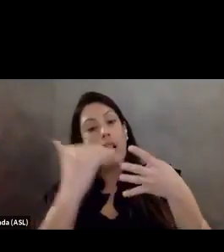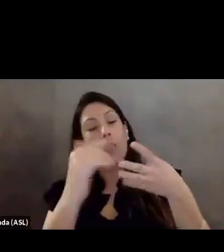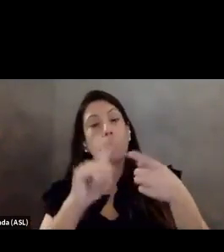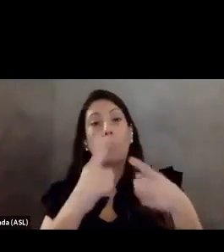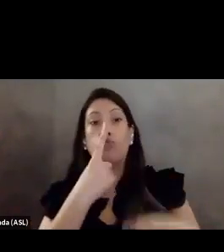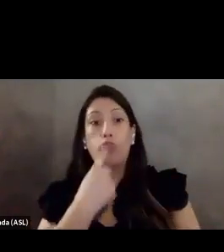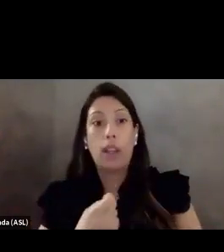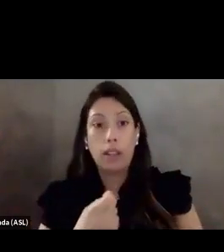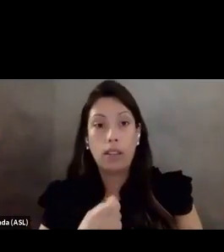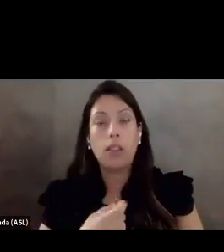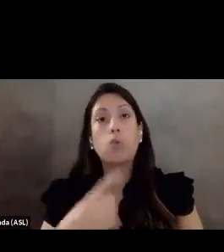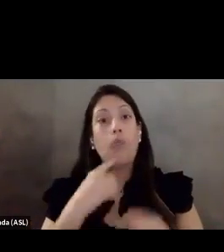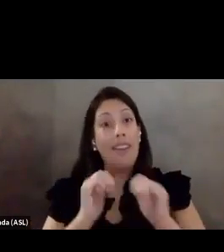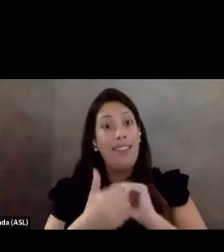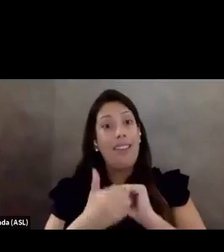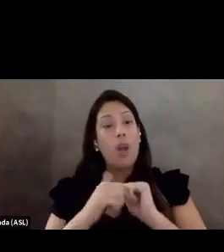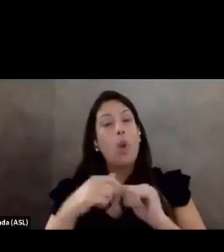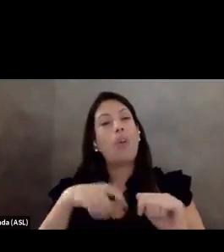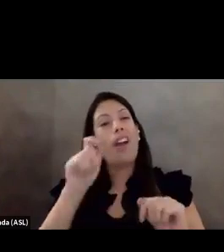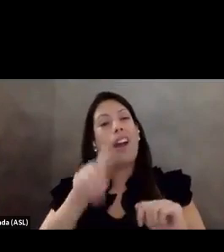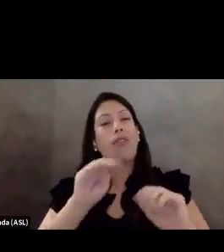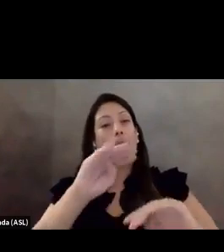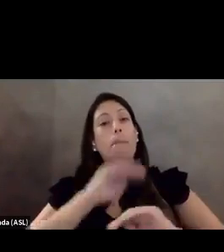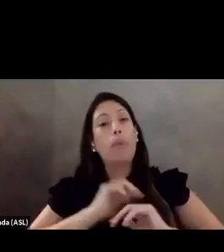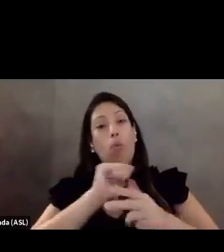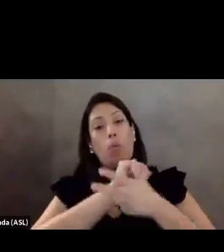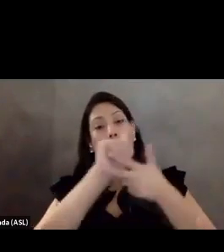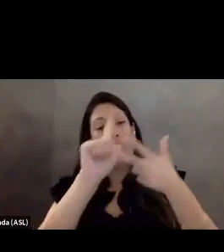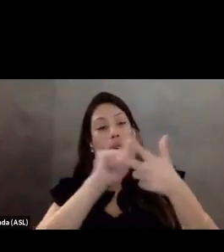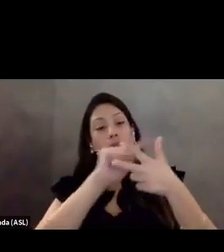is to meet the state benchmarks for all three metrics for two weeks.